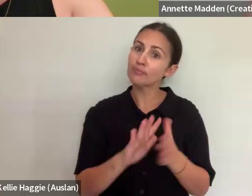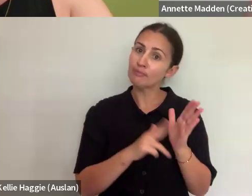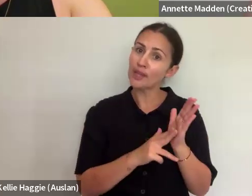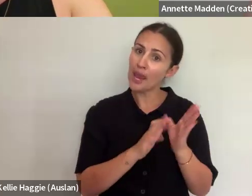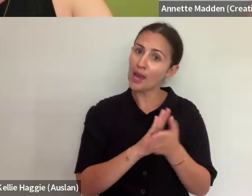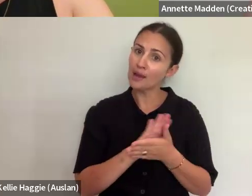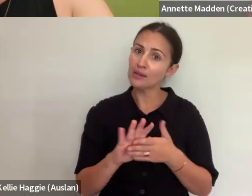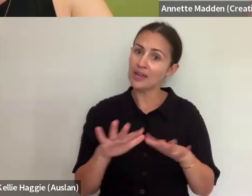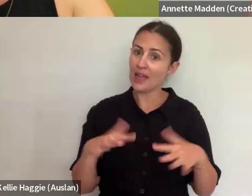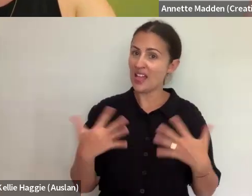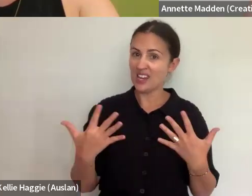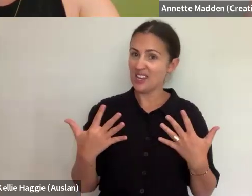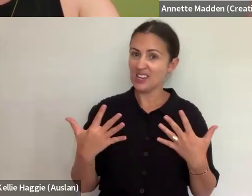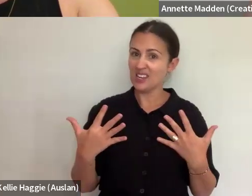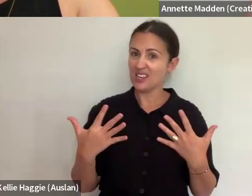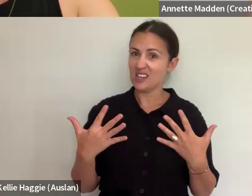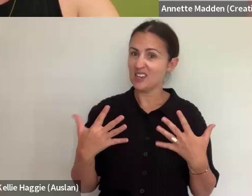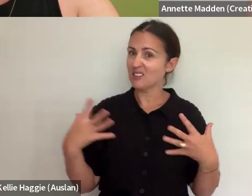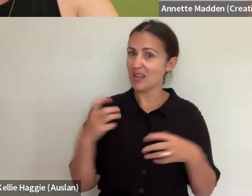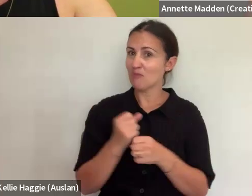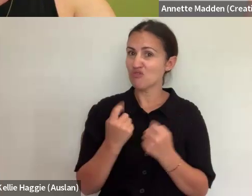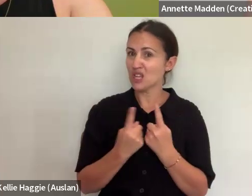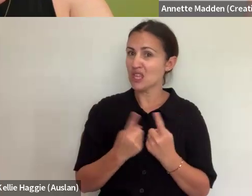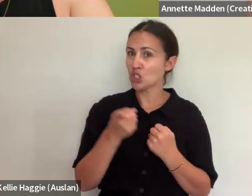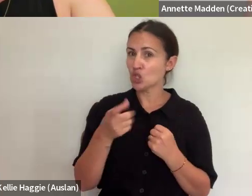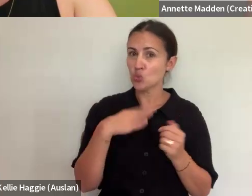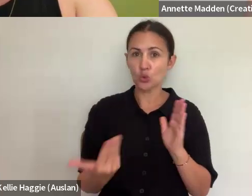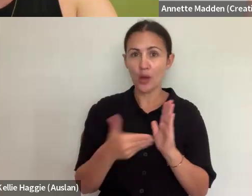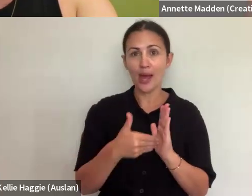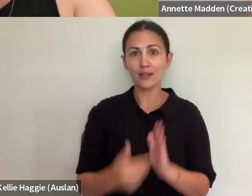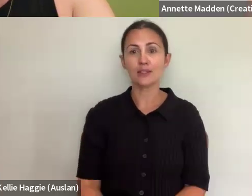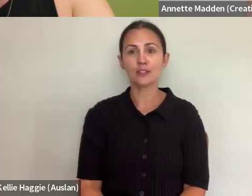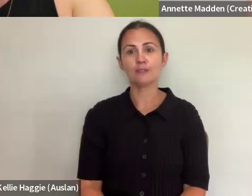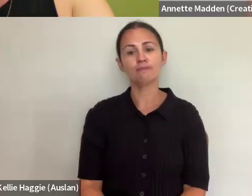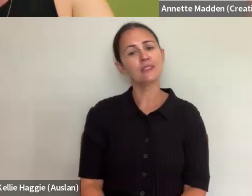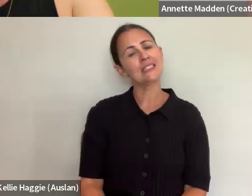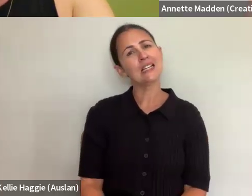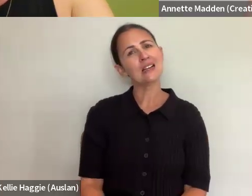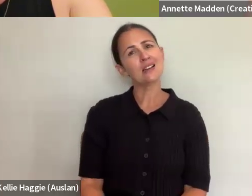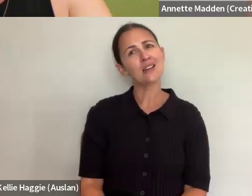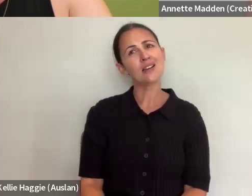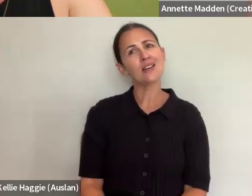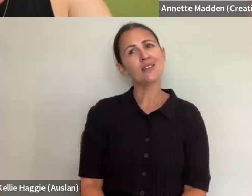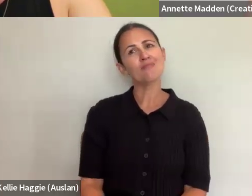conversation as well. Hannah, have you got anything